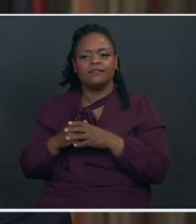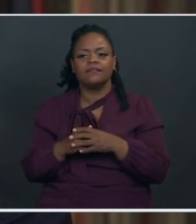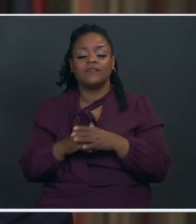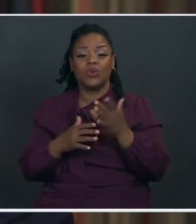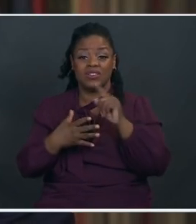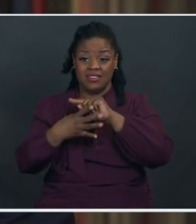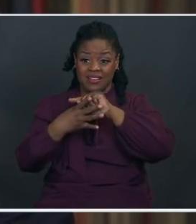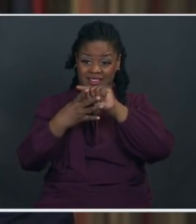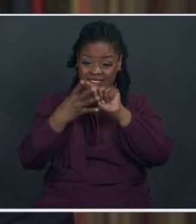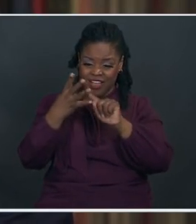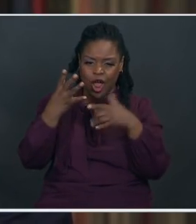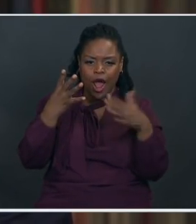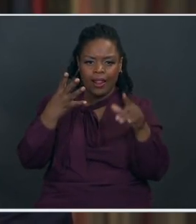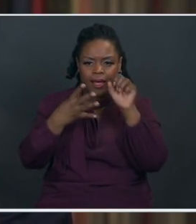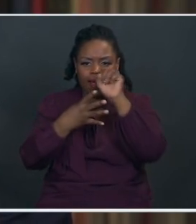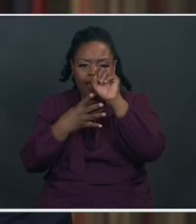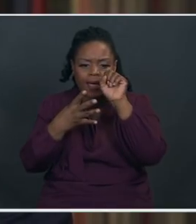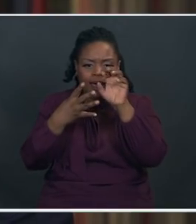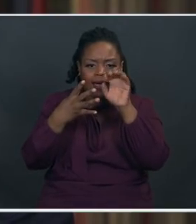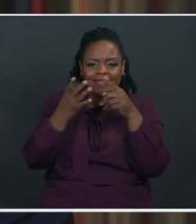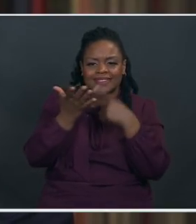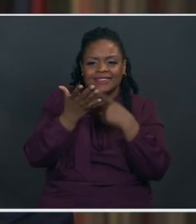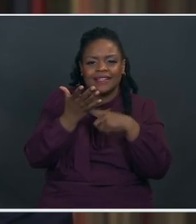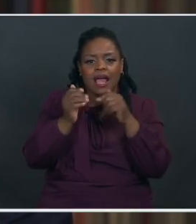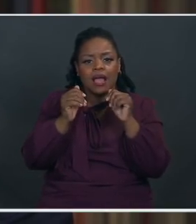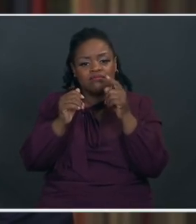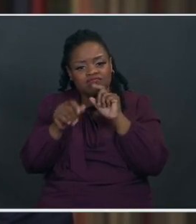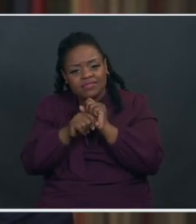Dr. Fauci talked about the threat from the new variants.